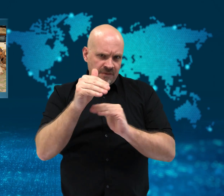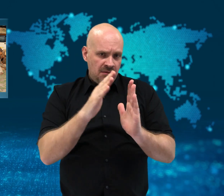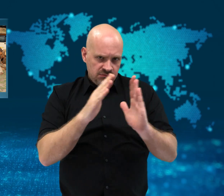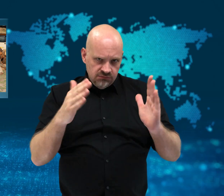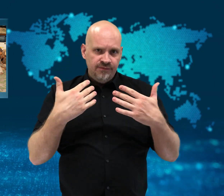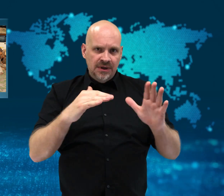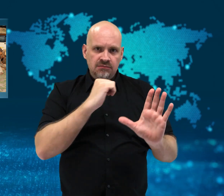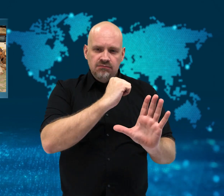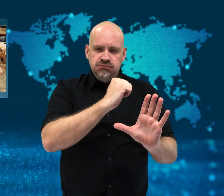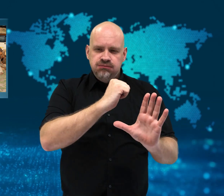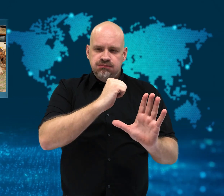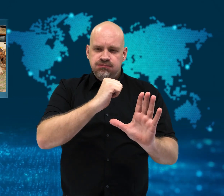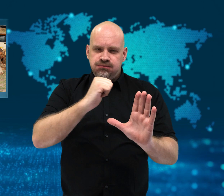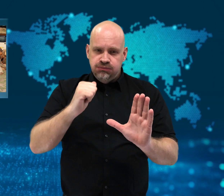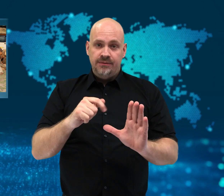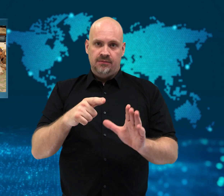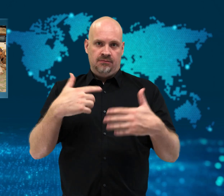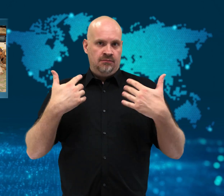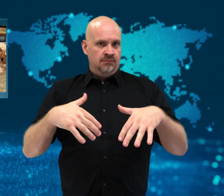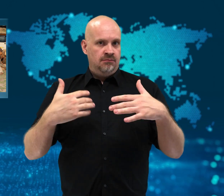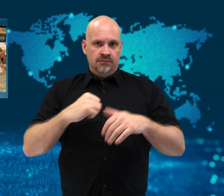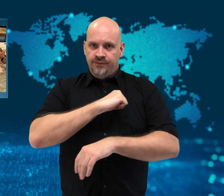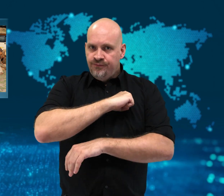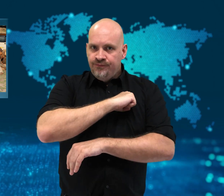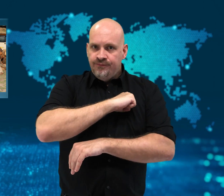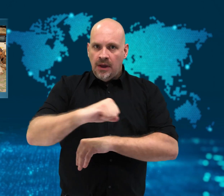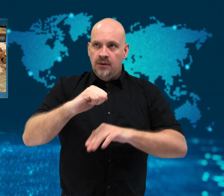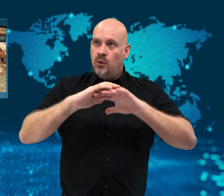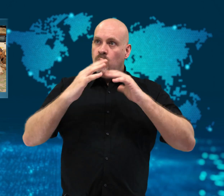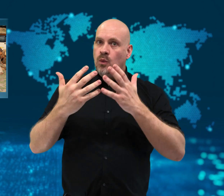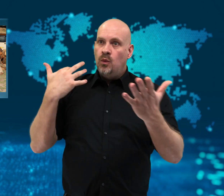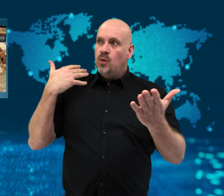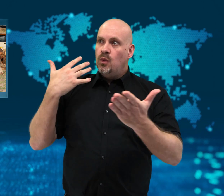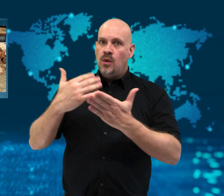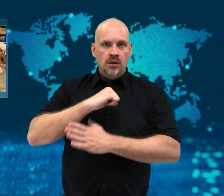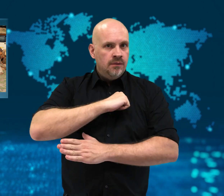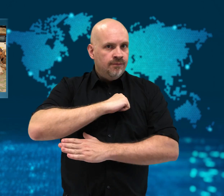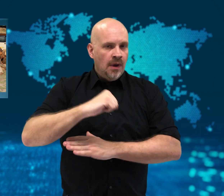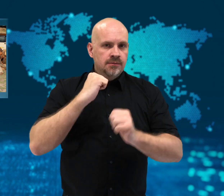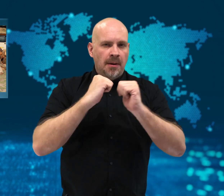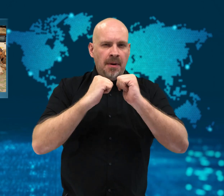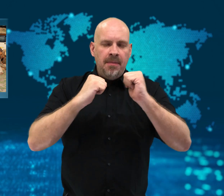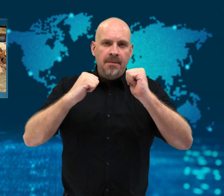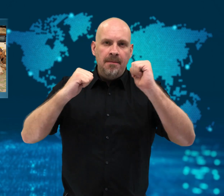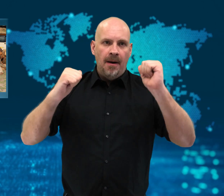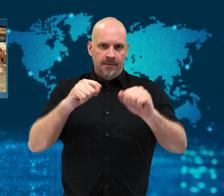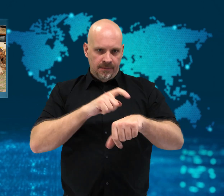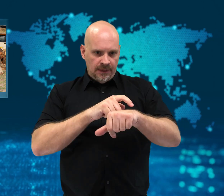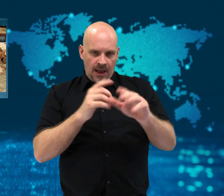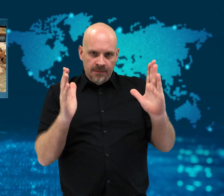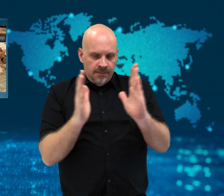Those doses were given out in approximately 16 days,